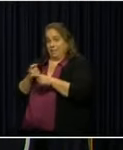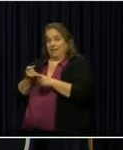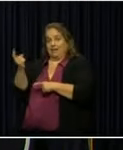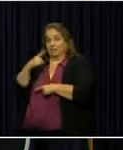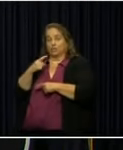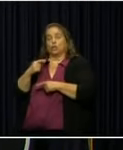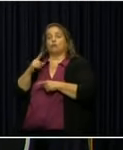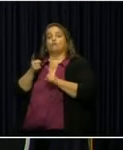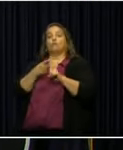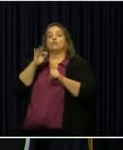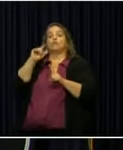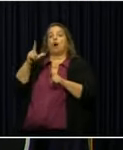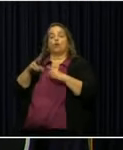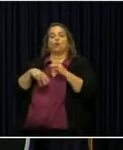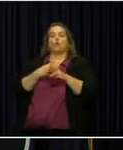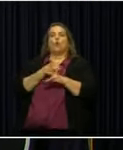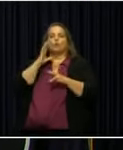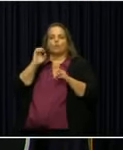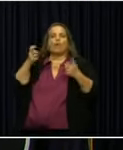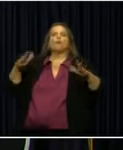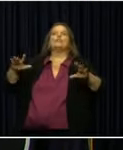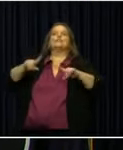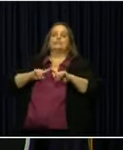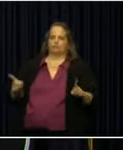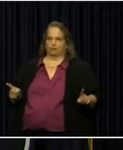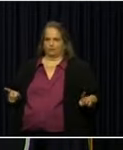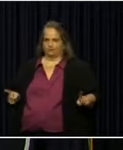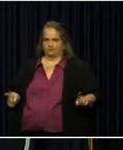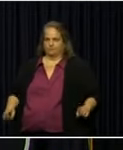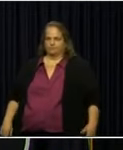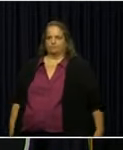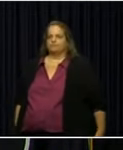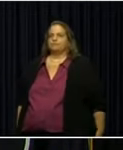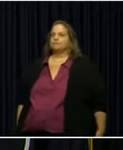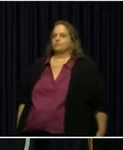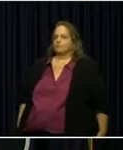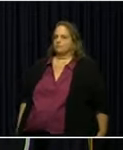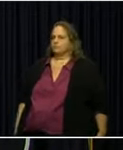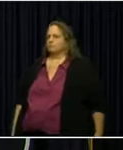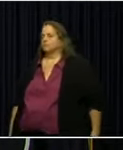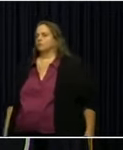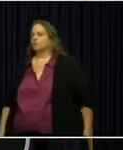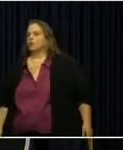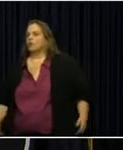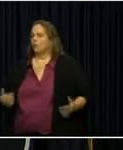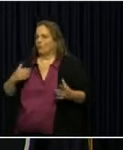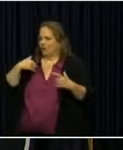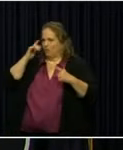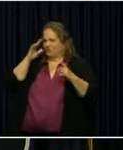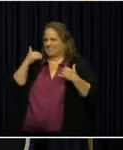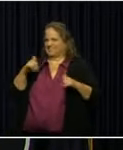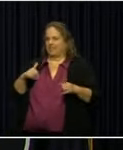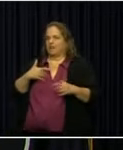I'M JUST GRATEFUL TO WORK FOR A GOVERNOR WHO DOES MOST OF MY WORK FOR ME AND I DON'T NEED TO ADD ANYTHING FURTHER.